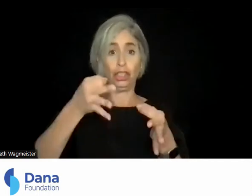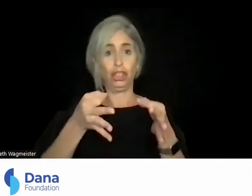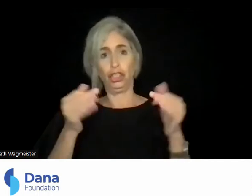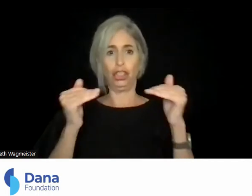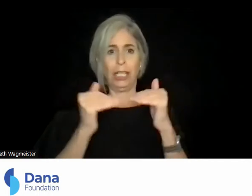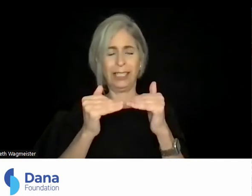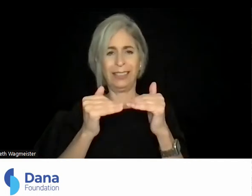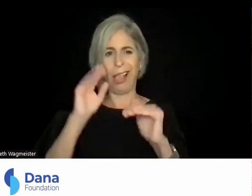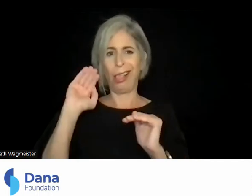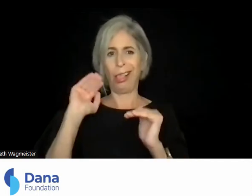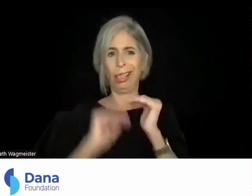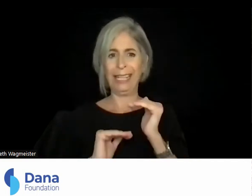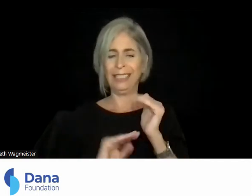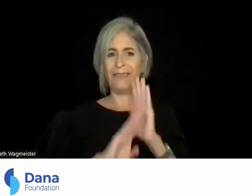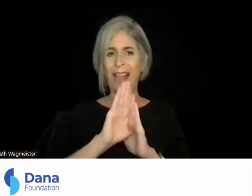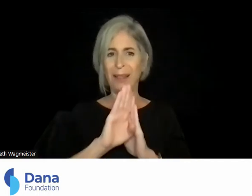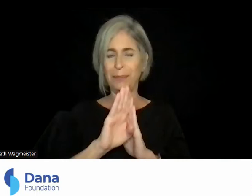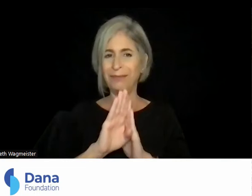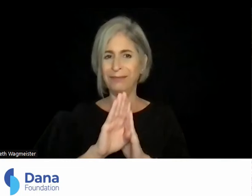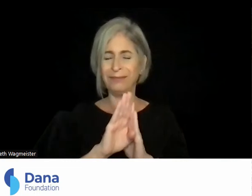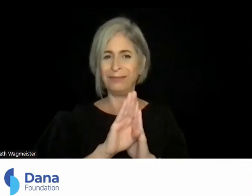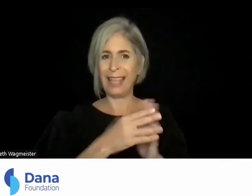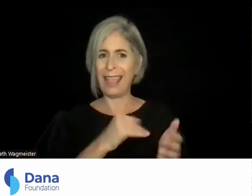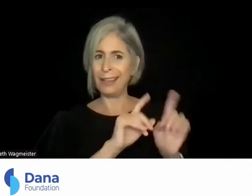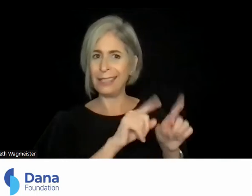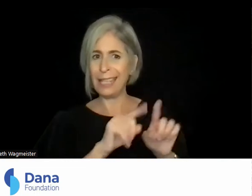be inclined to agree with the perspective, in the United States the